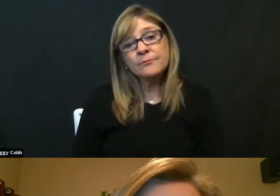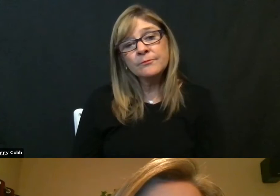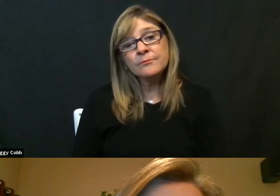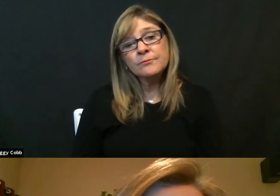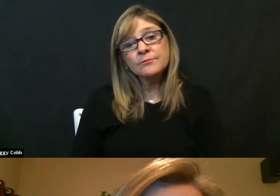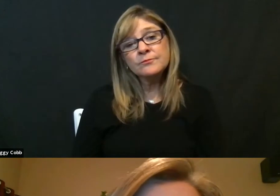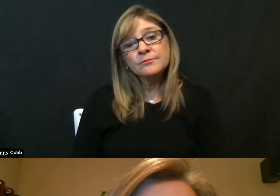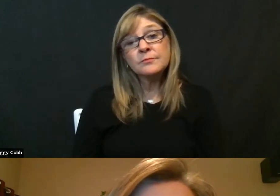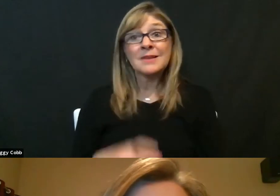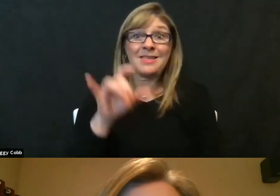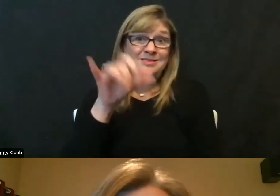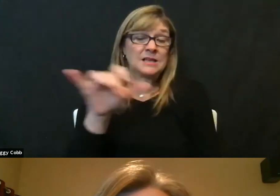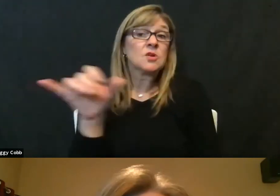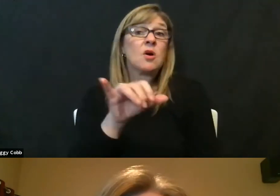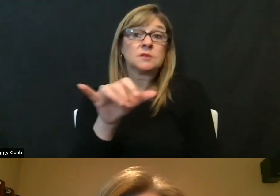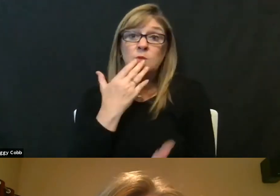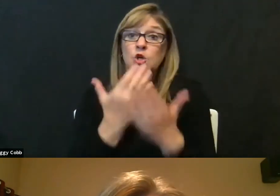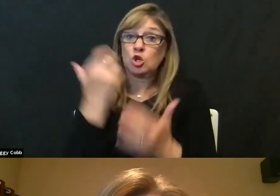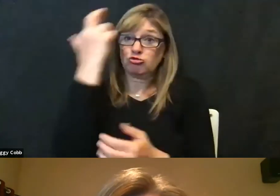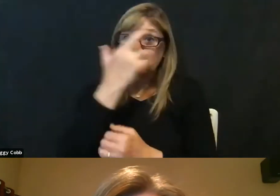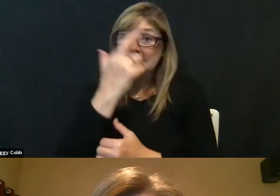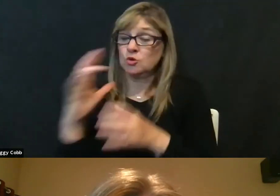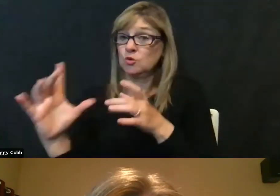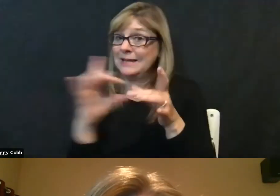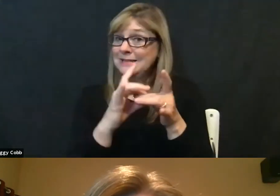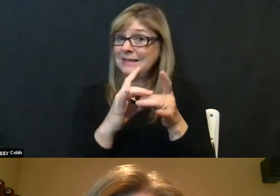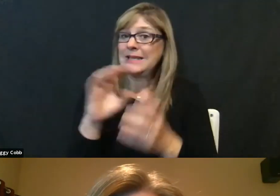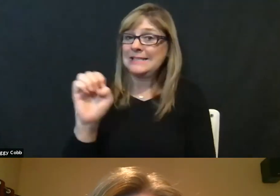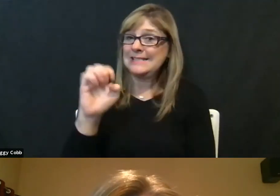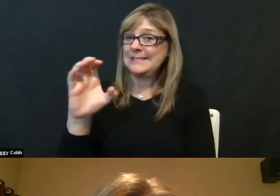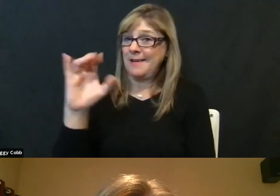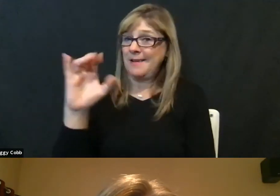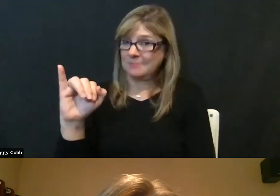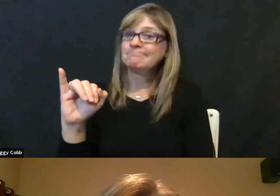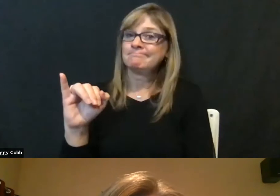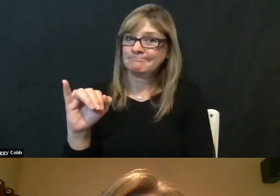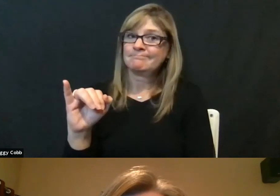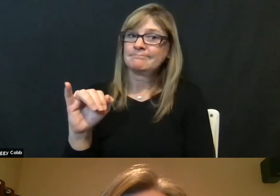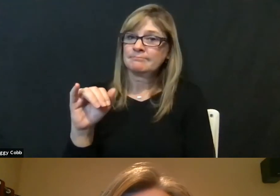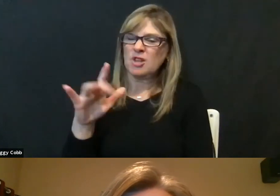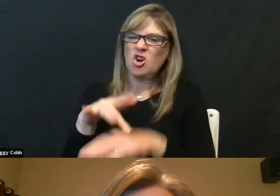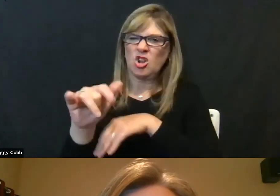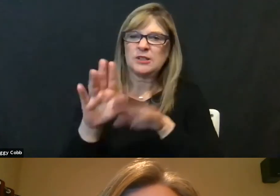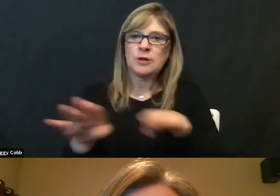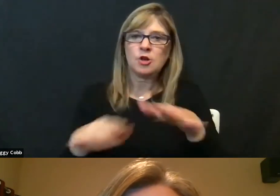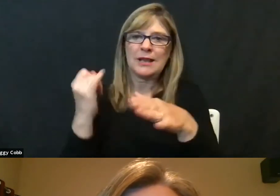That's also a good reason to get connected with Early Childhood Intervention and with a teacher